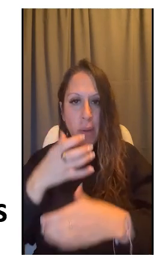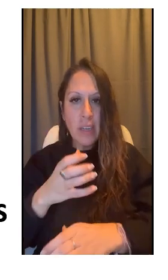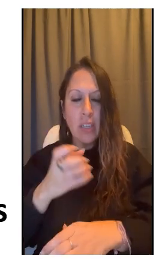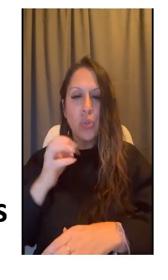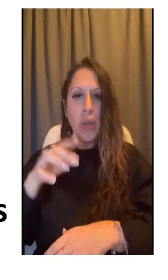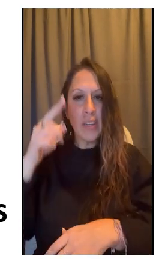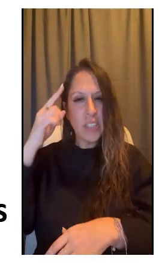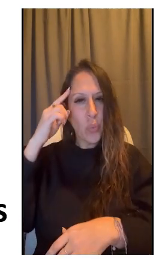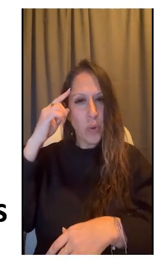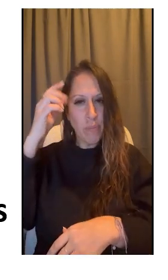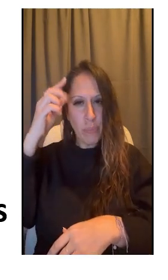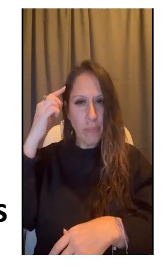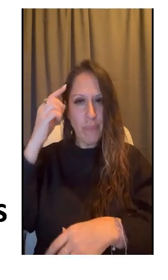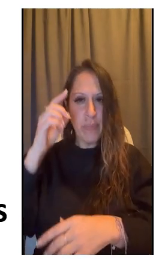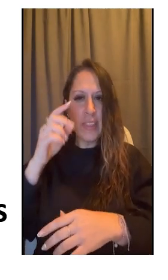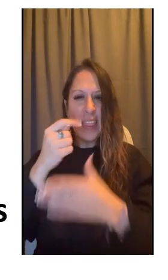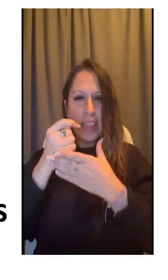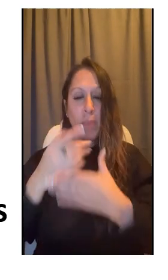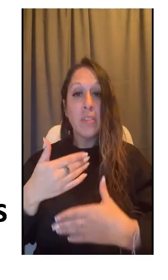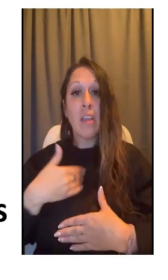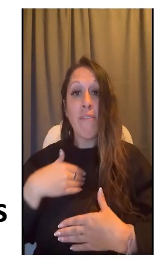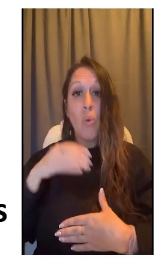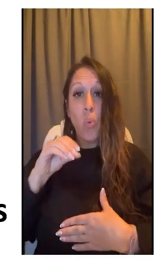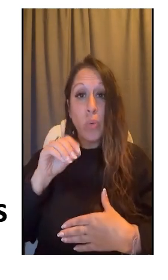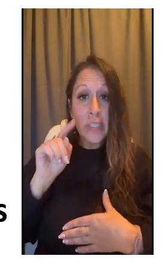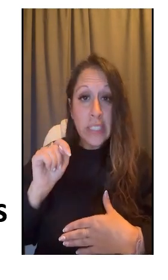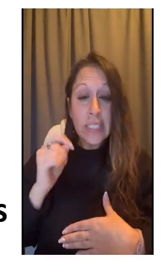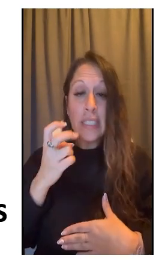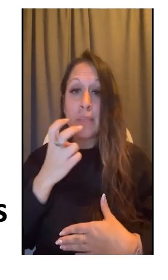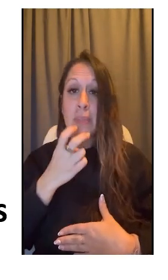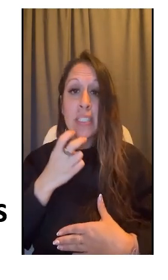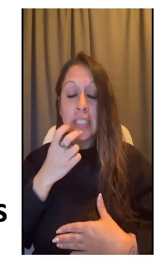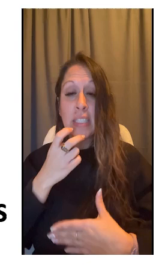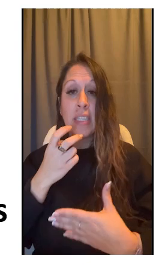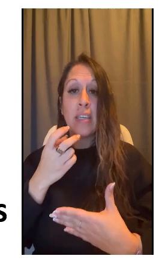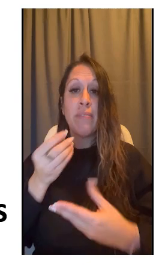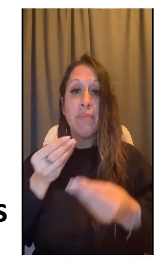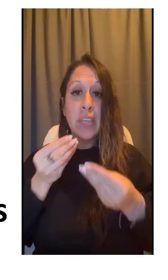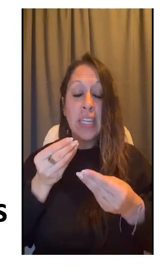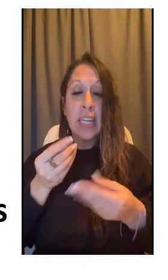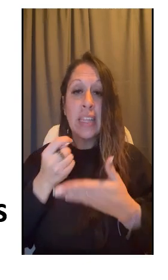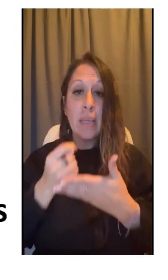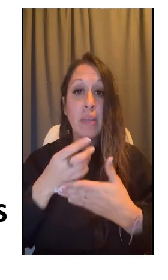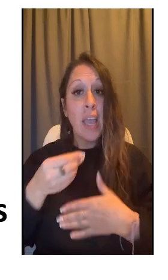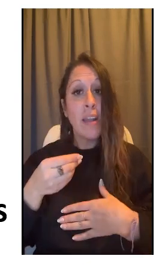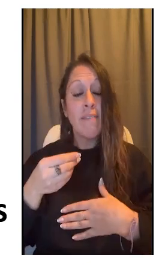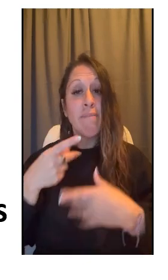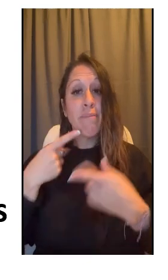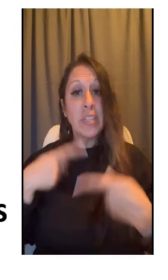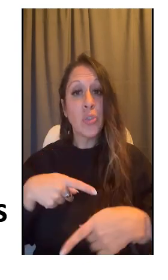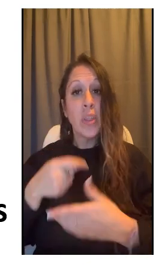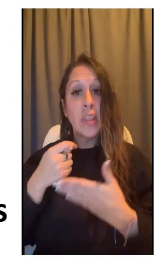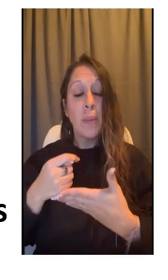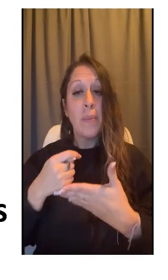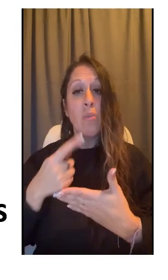and craniosacral therapists. There are occupational therapists, speech and feeding therapists, as well as physical therapists that might be able to help,